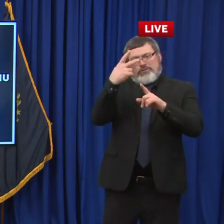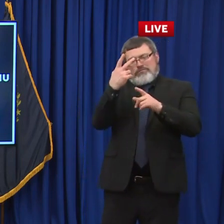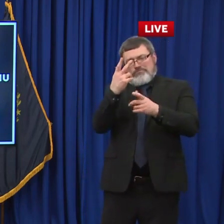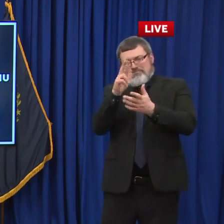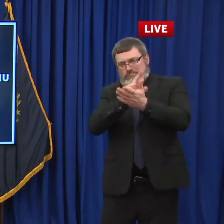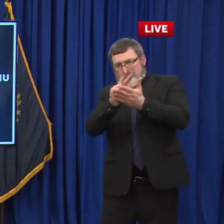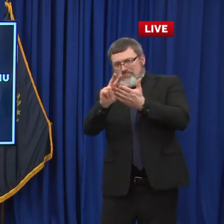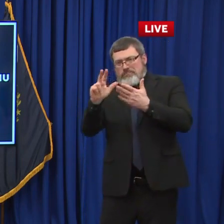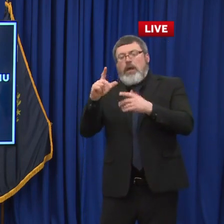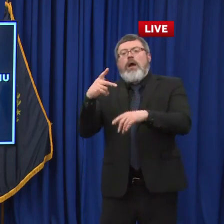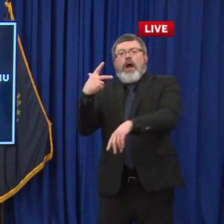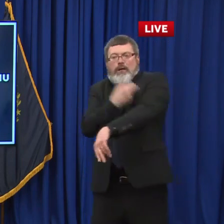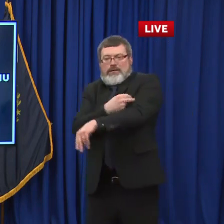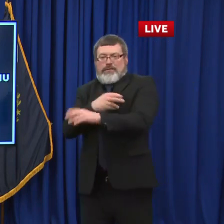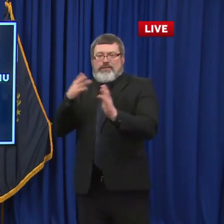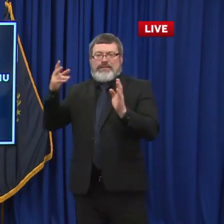BY CHRISTMAS.